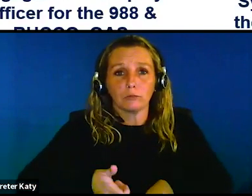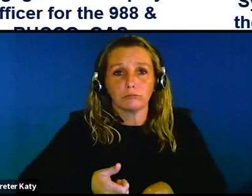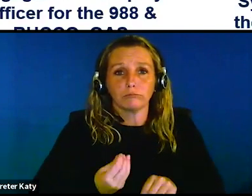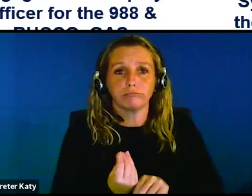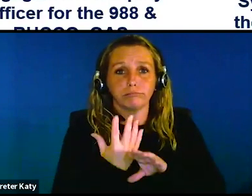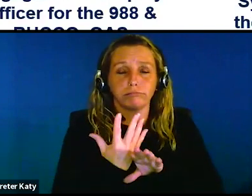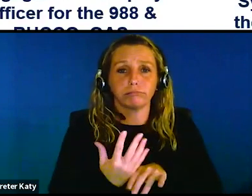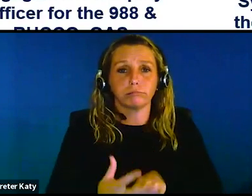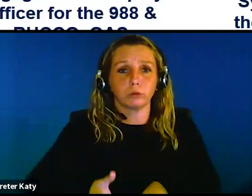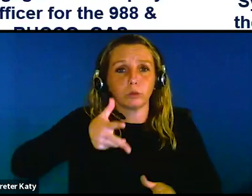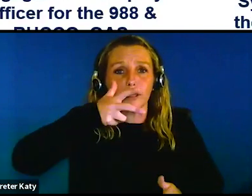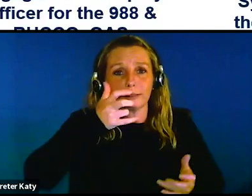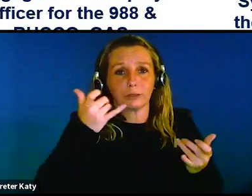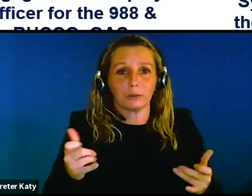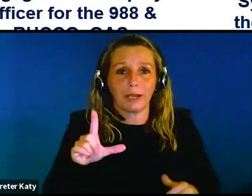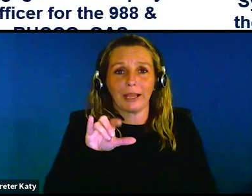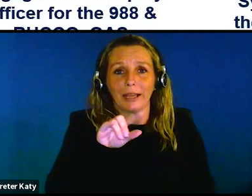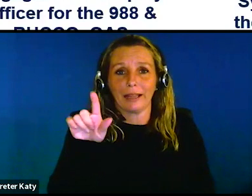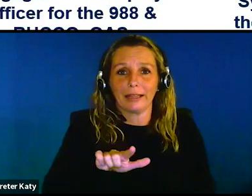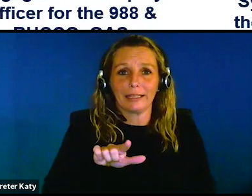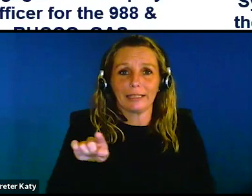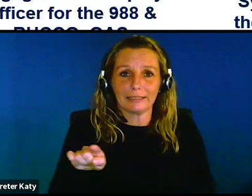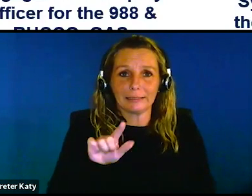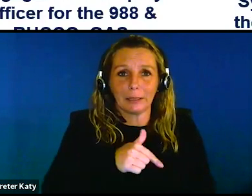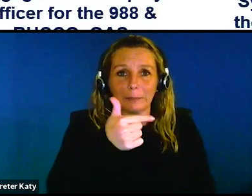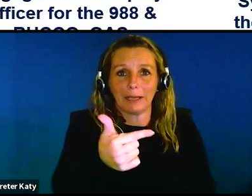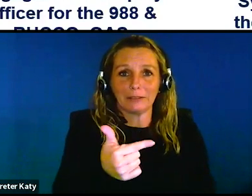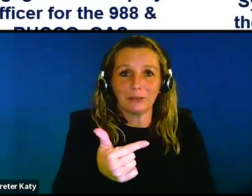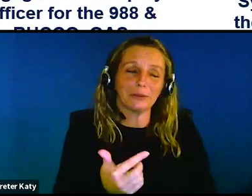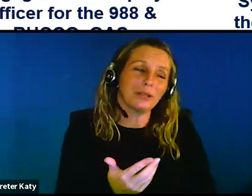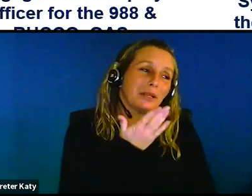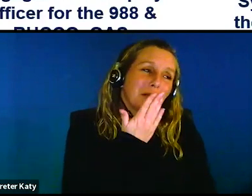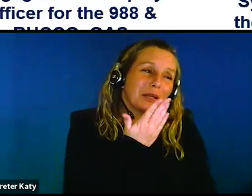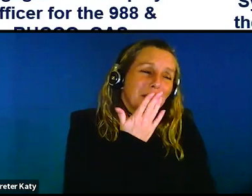So this I'll turn it back to you. Thank you. Thank you so much, Mark.